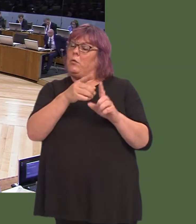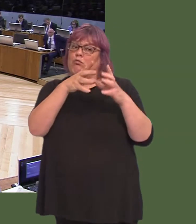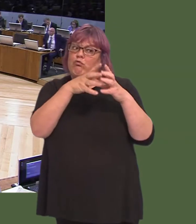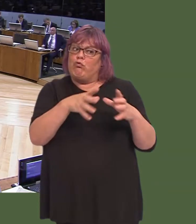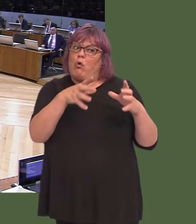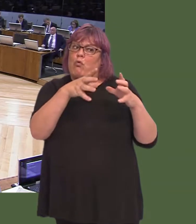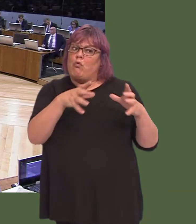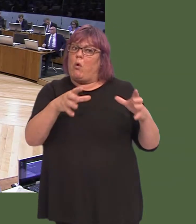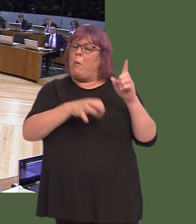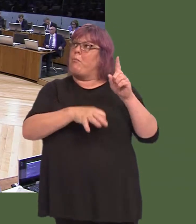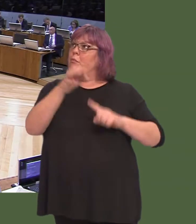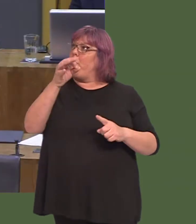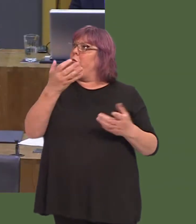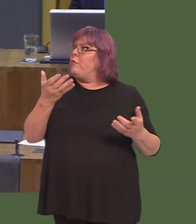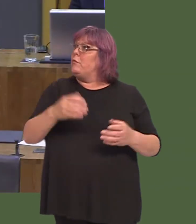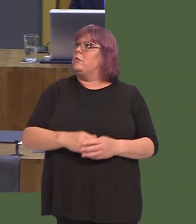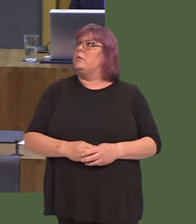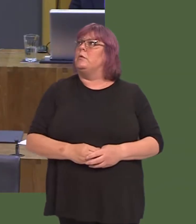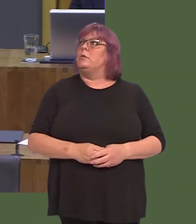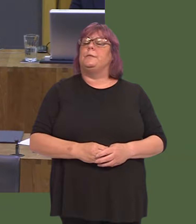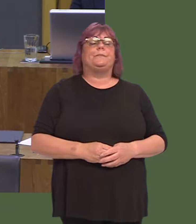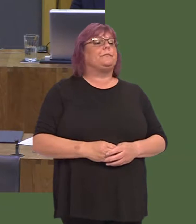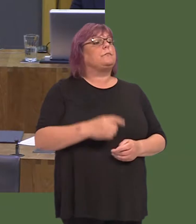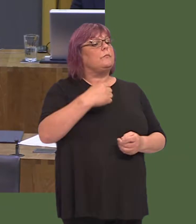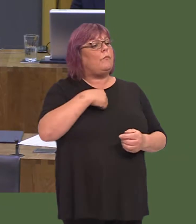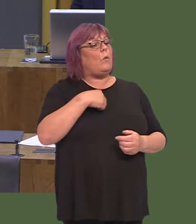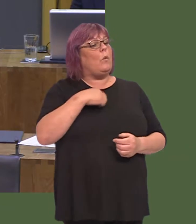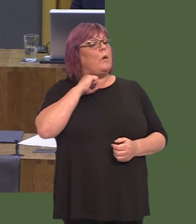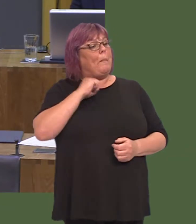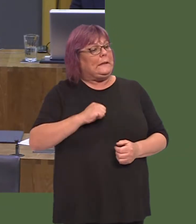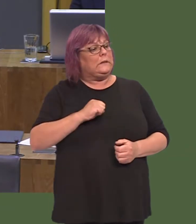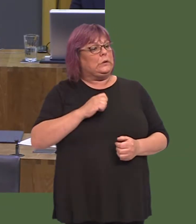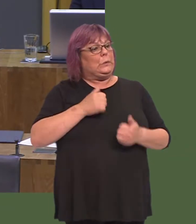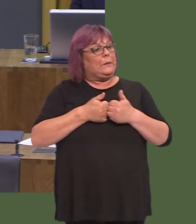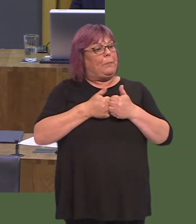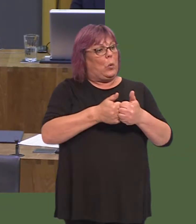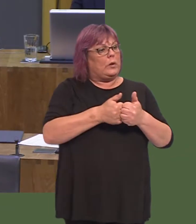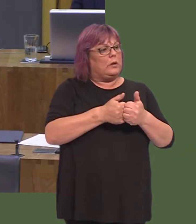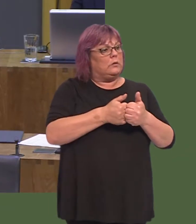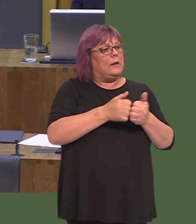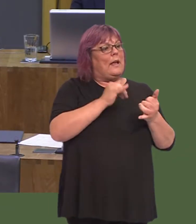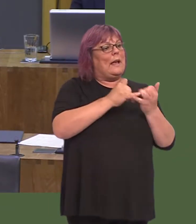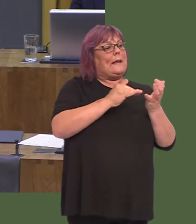Carwyn Jones AM: Well, of course, we are committed to supporting small and medium-sized enterprises